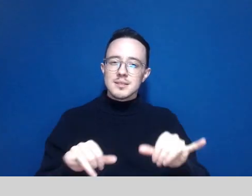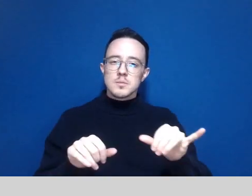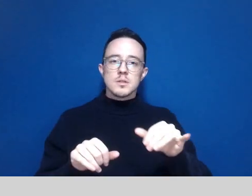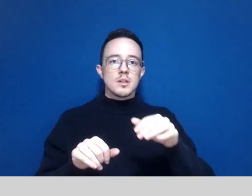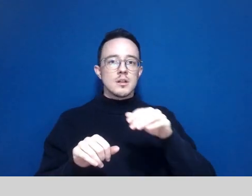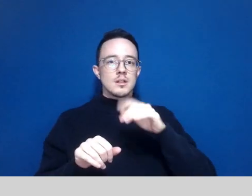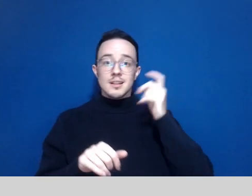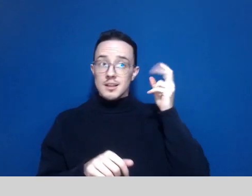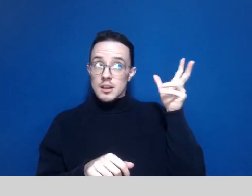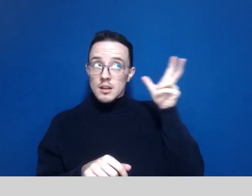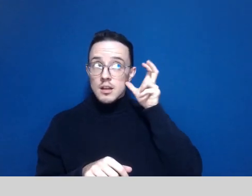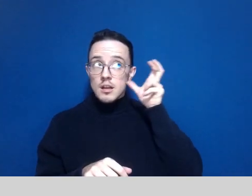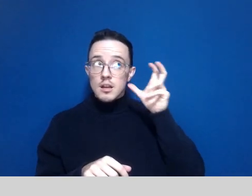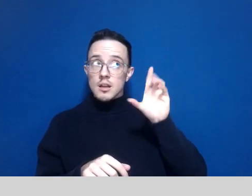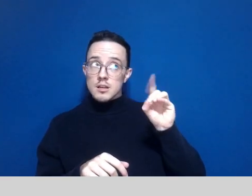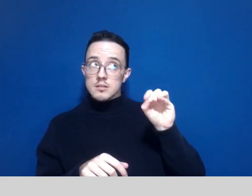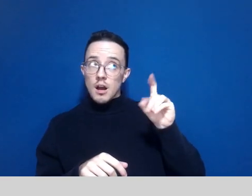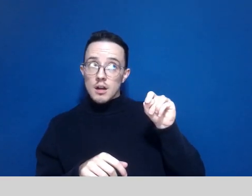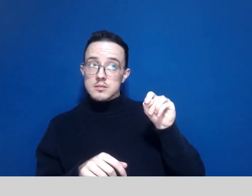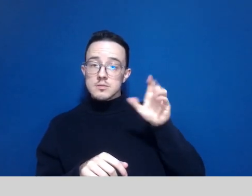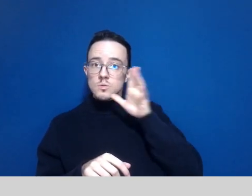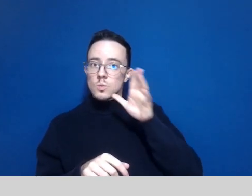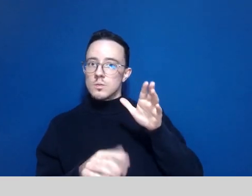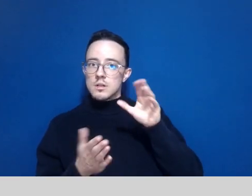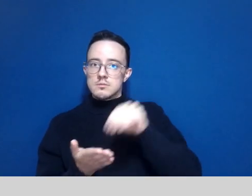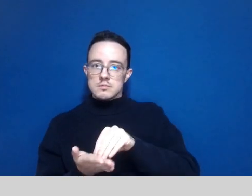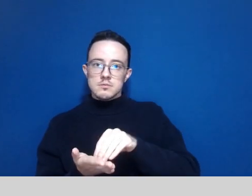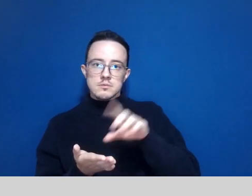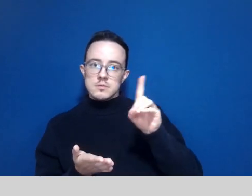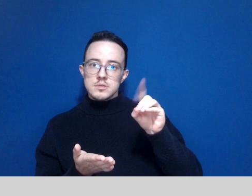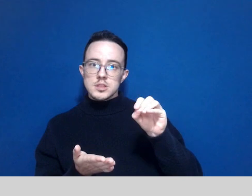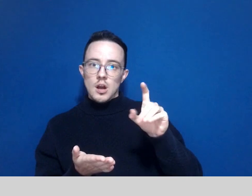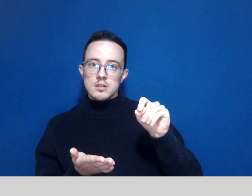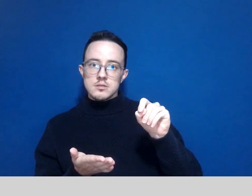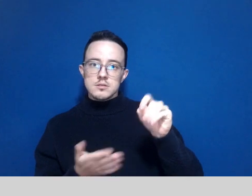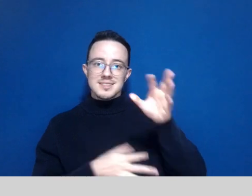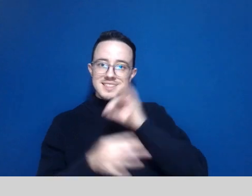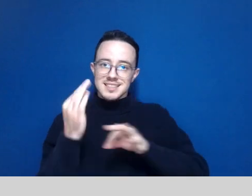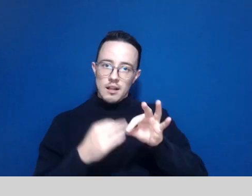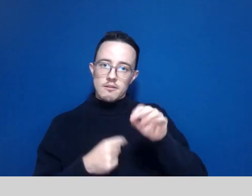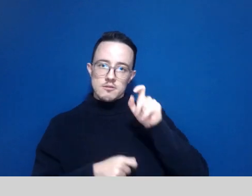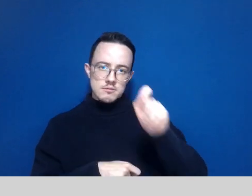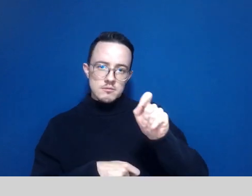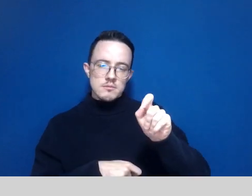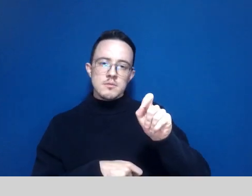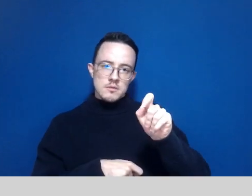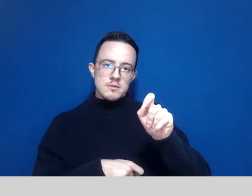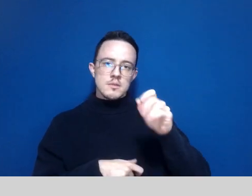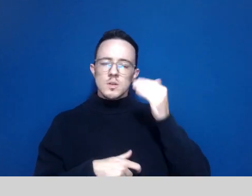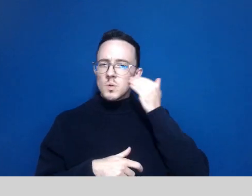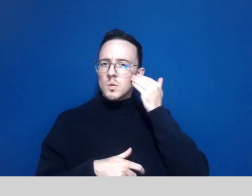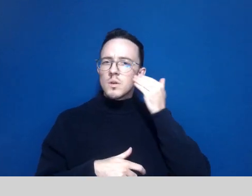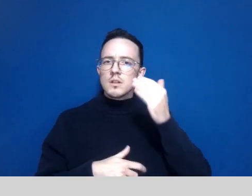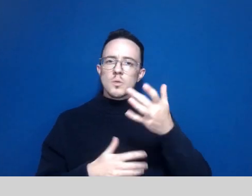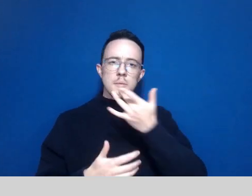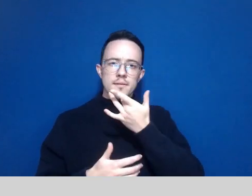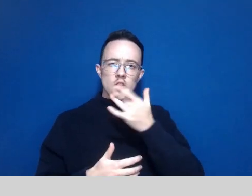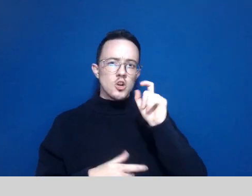it's not going to say, you know, a period it's going to say "dot." So it allows you to make a lot of assumptions